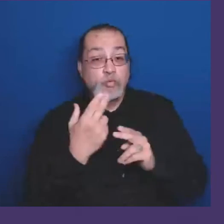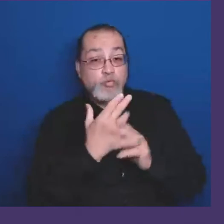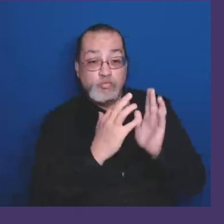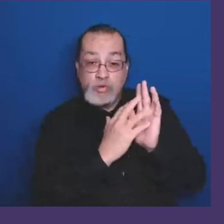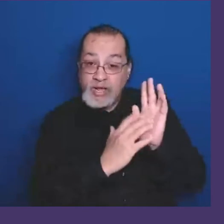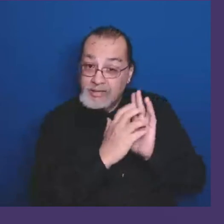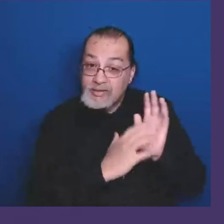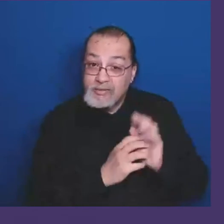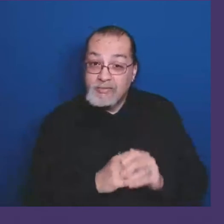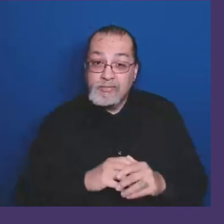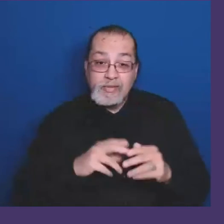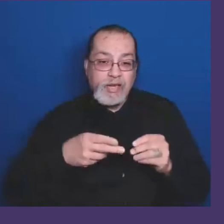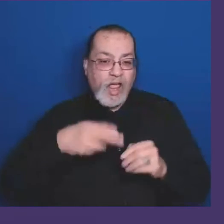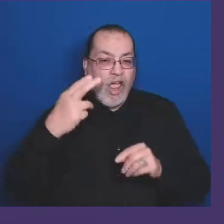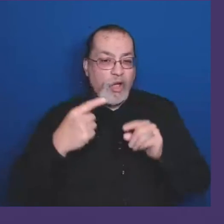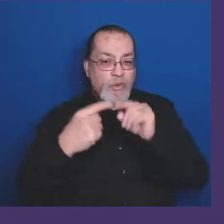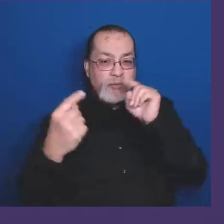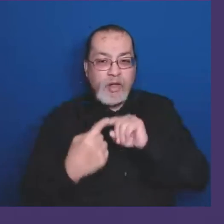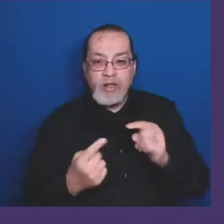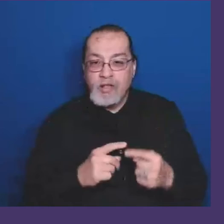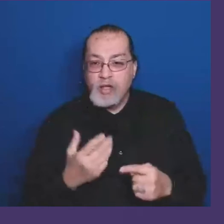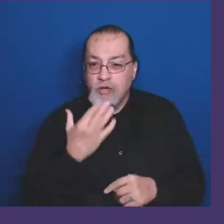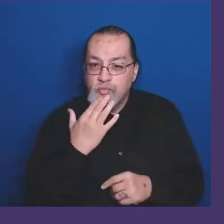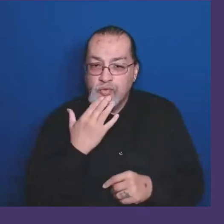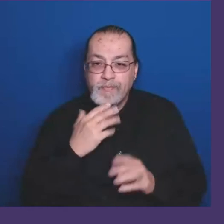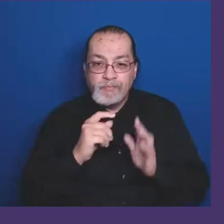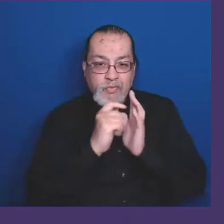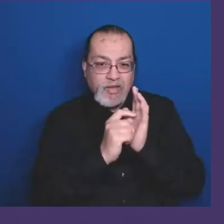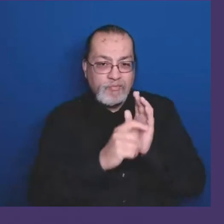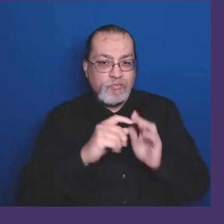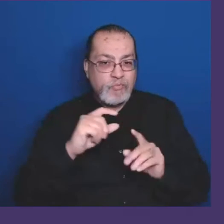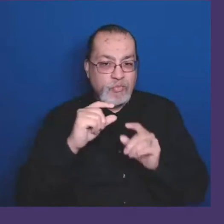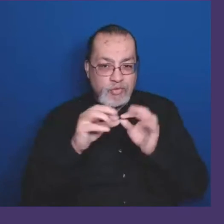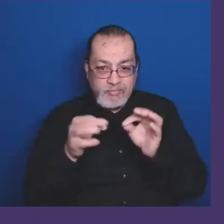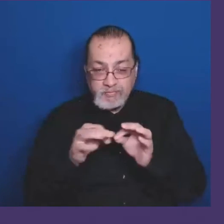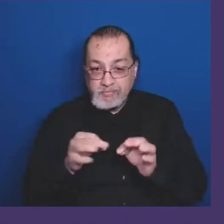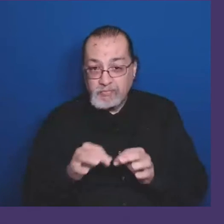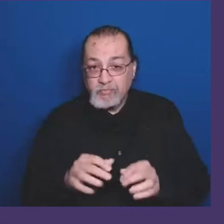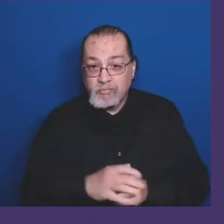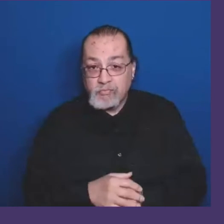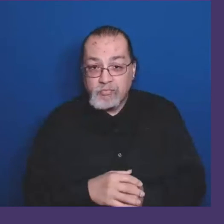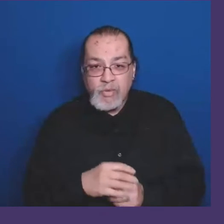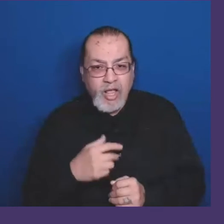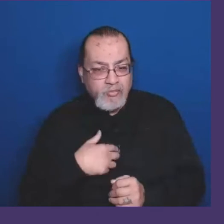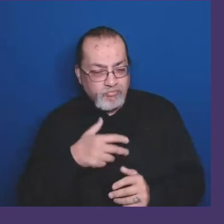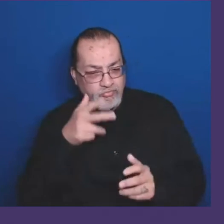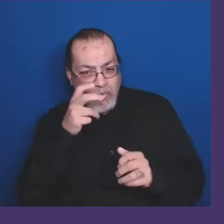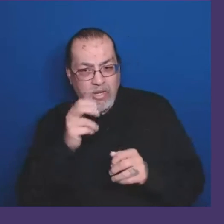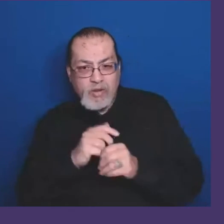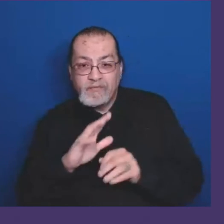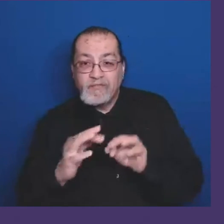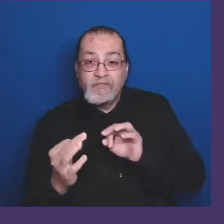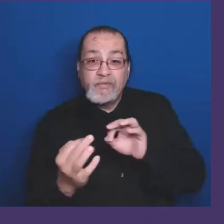and we heard your feedback in the new building. We are adjusting some of that signage. We listen.